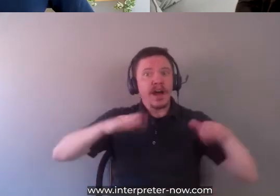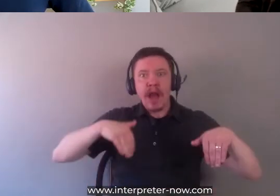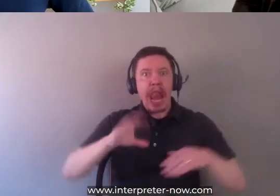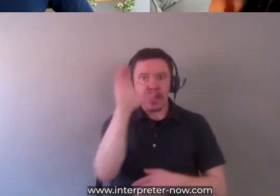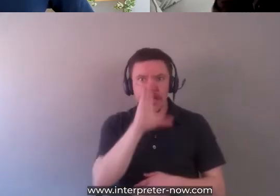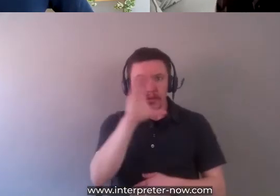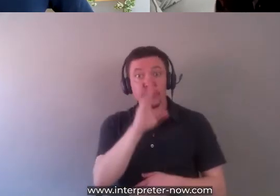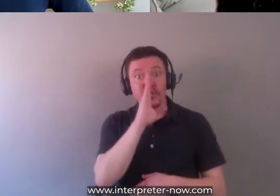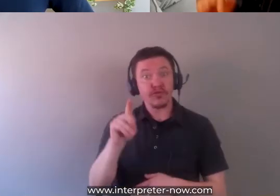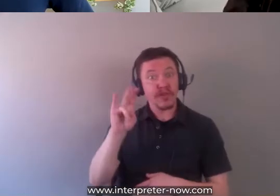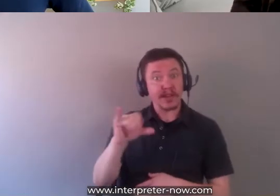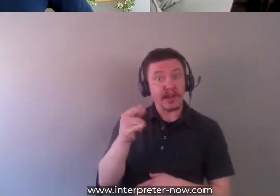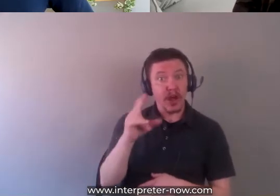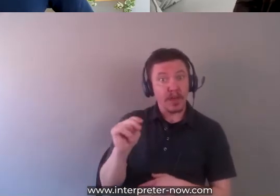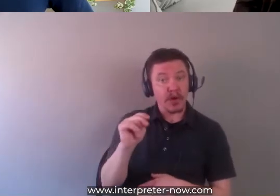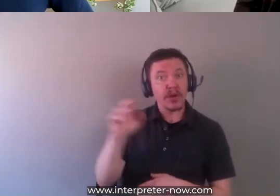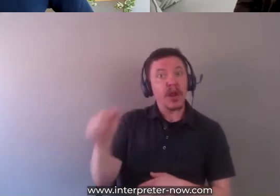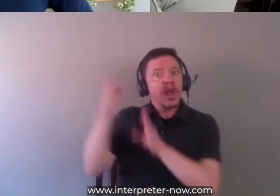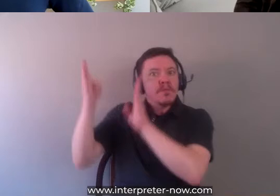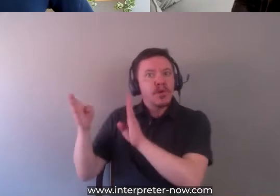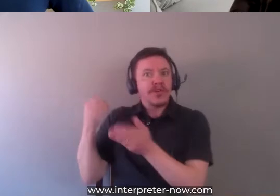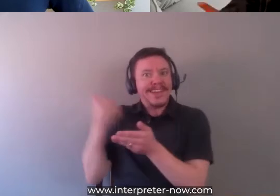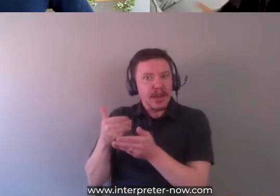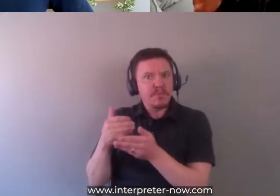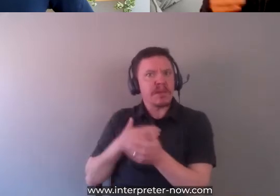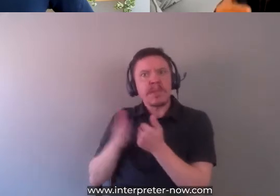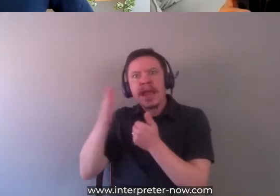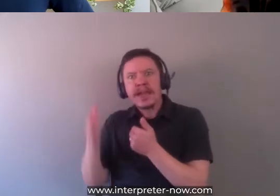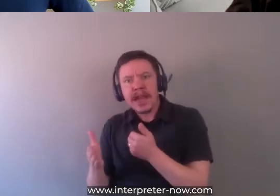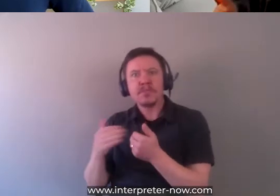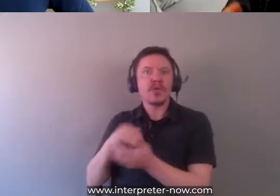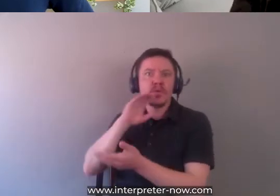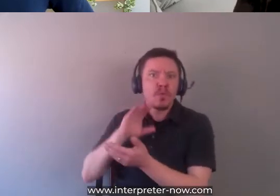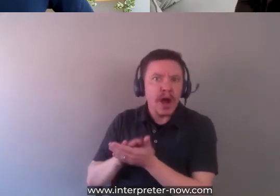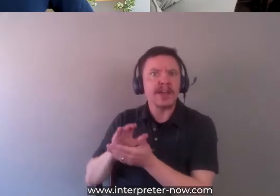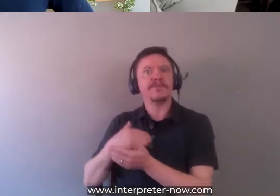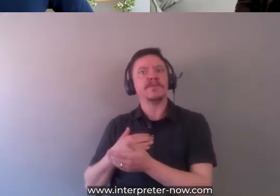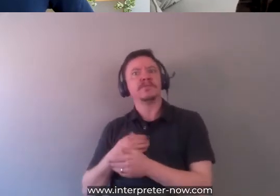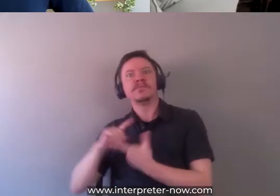scenario, but someone else near you had, your devices were in close proximity around the